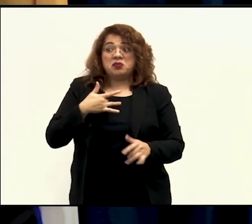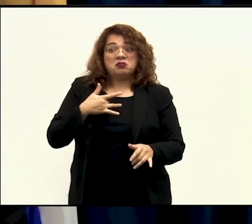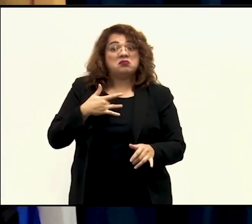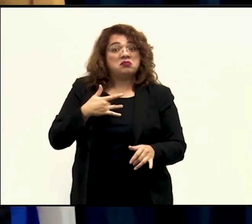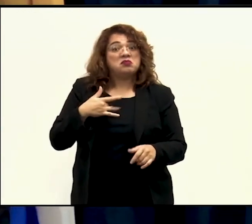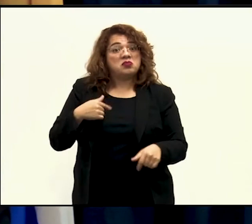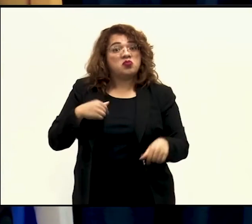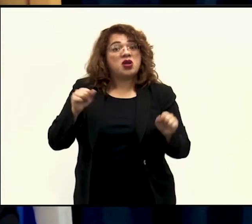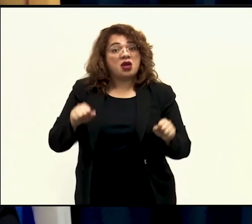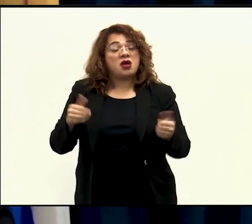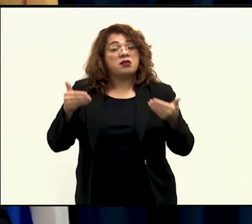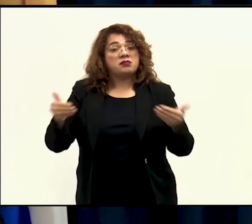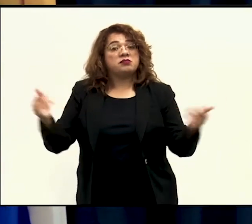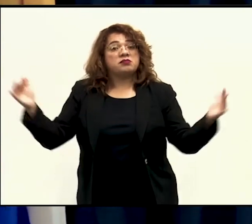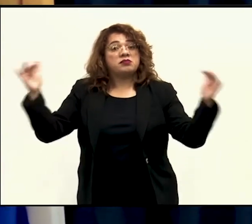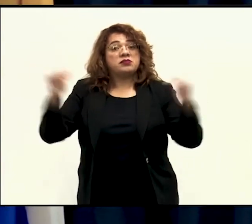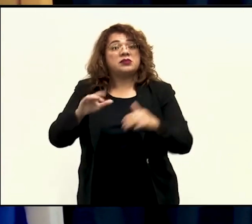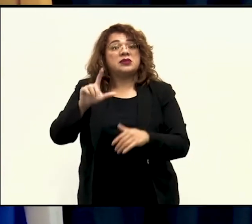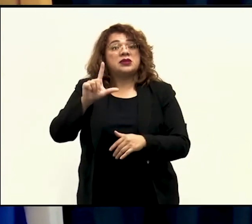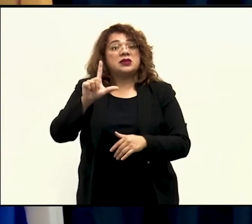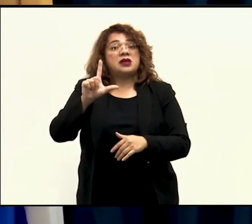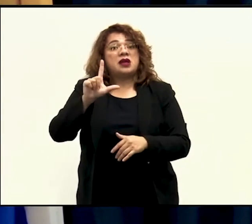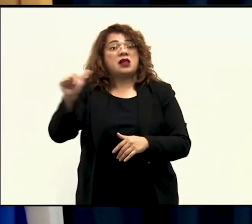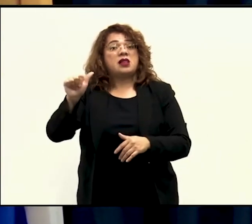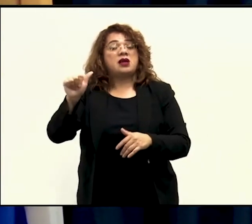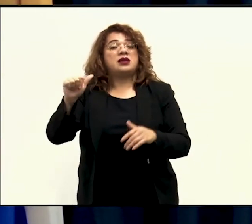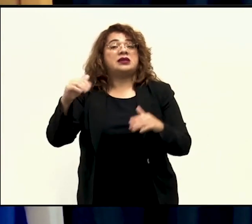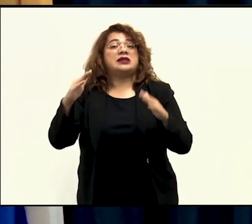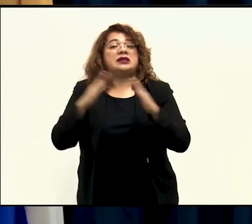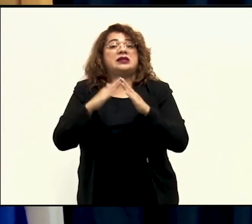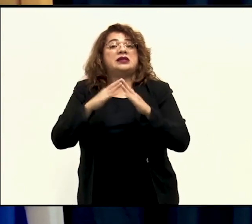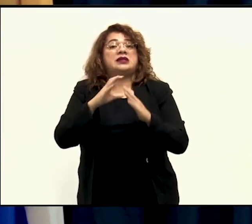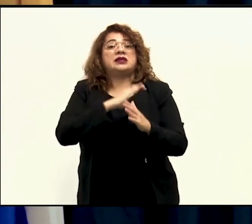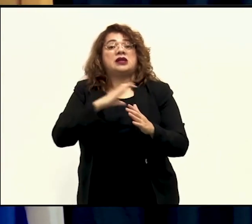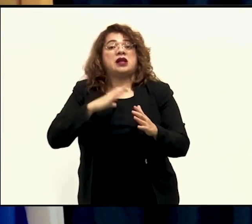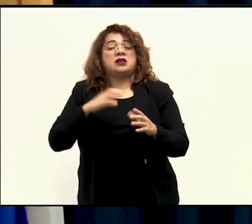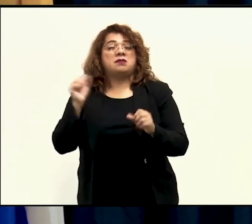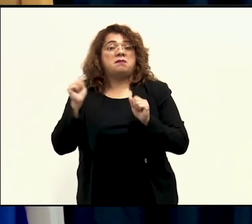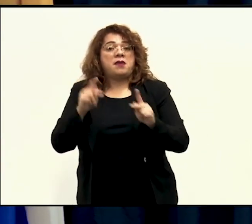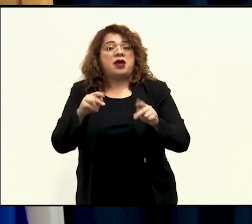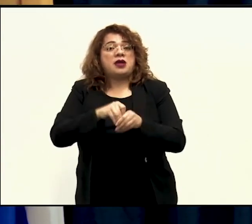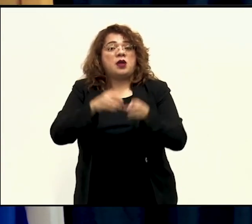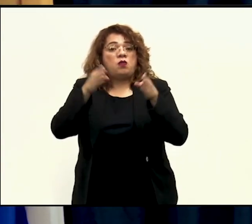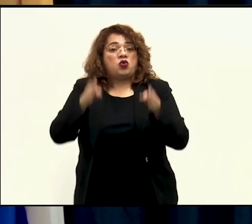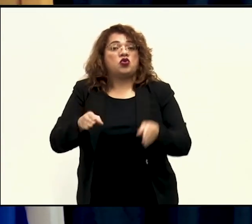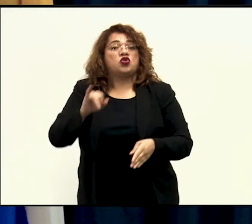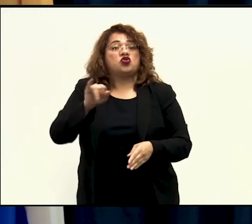I think L.A City council is going back in person on June 15th I think is the date that we saw.